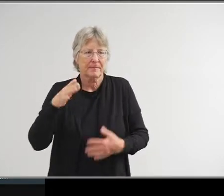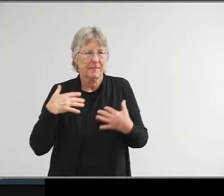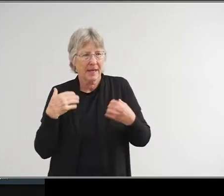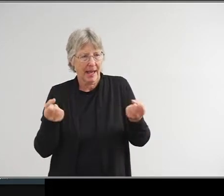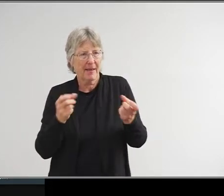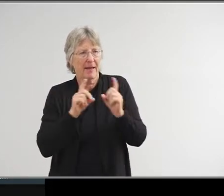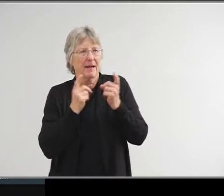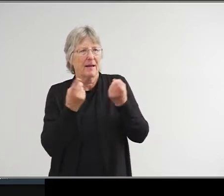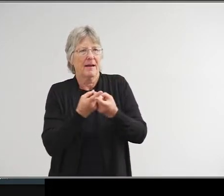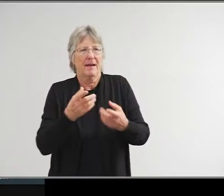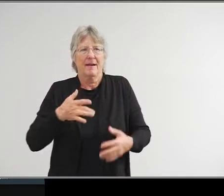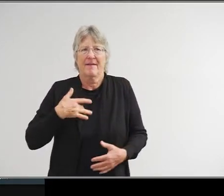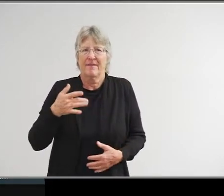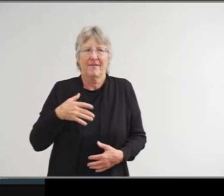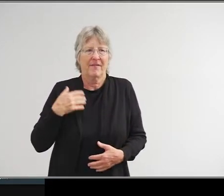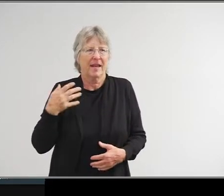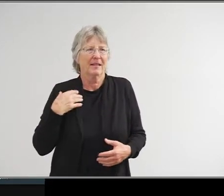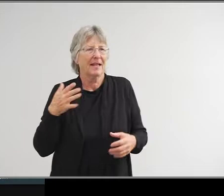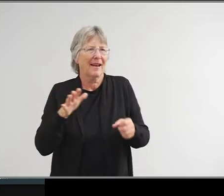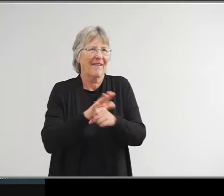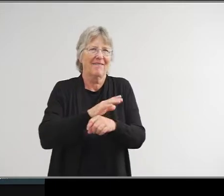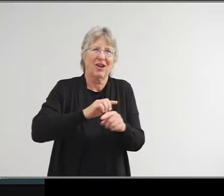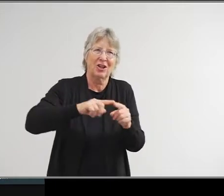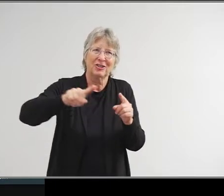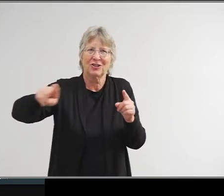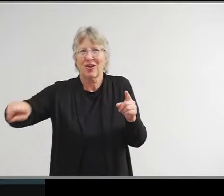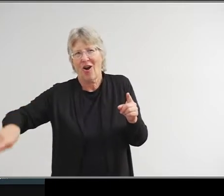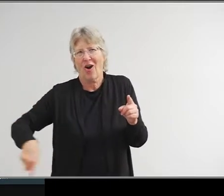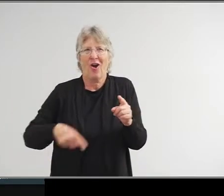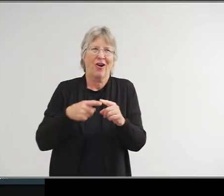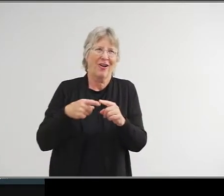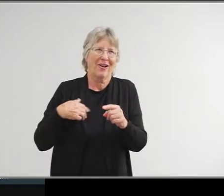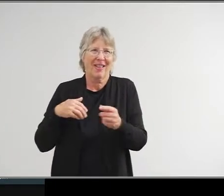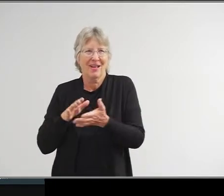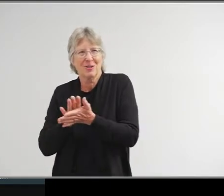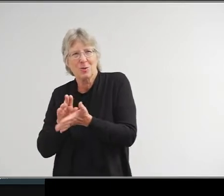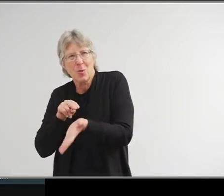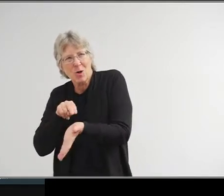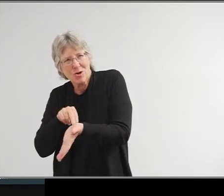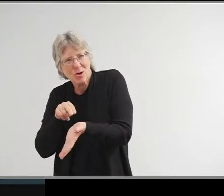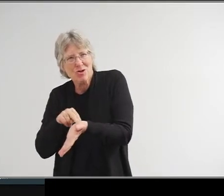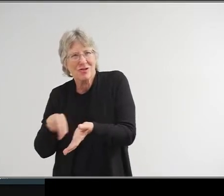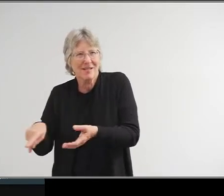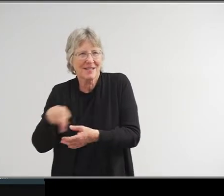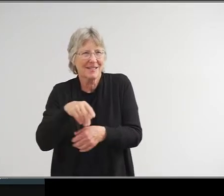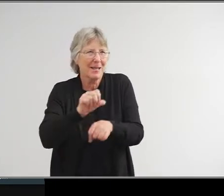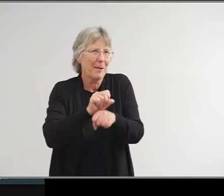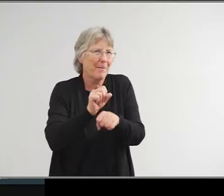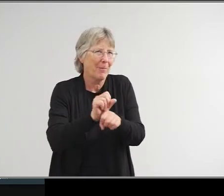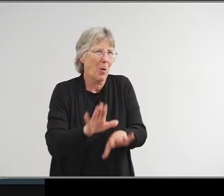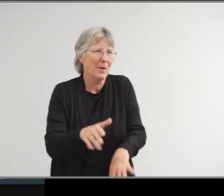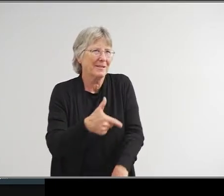It feels like a full circle moment to have our school nurses our employees vaccinating our employees.